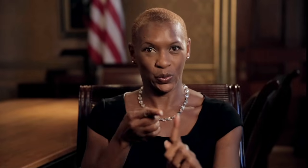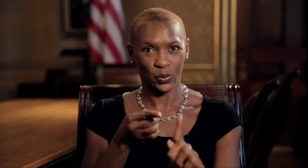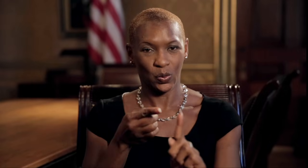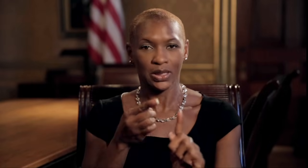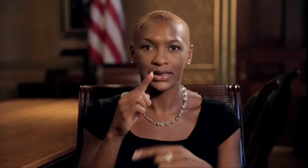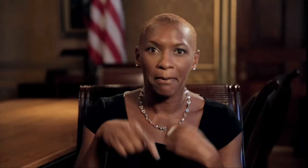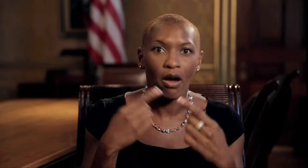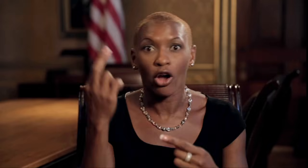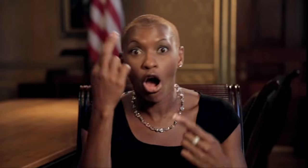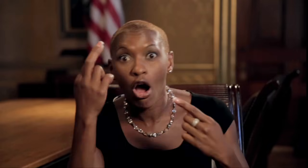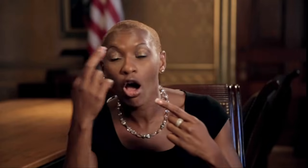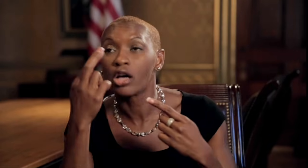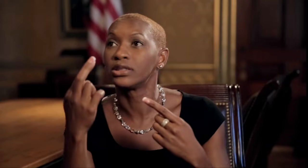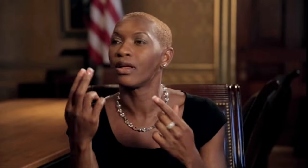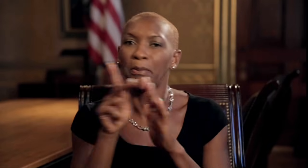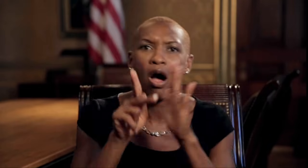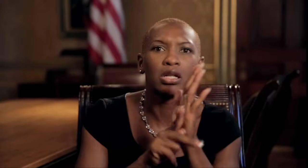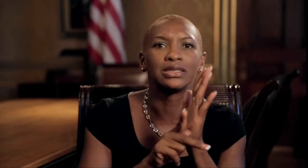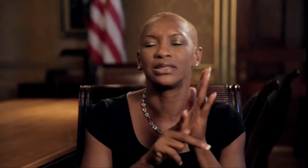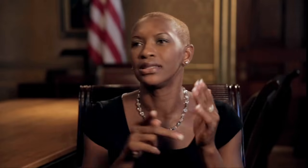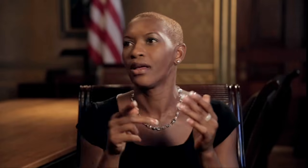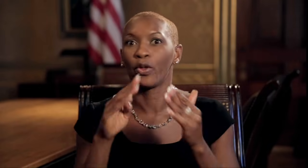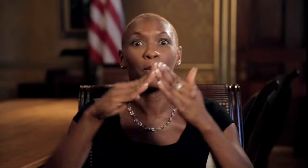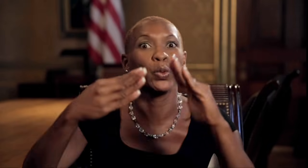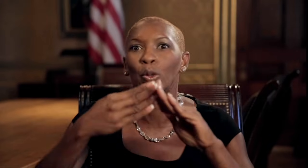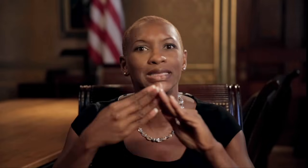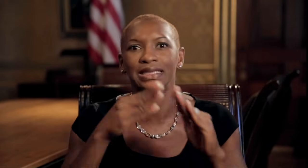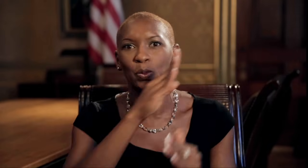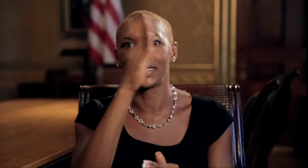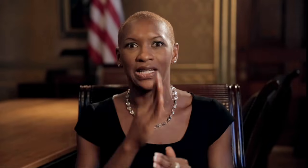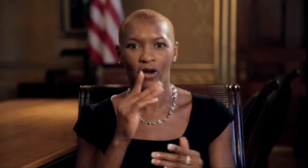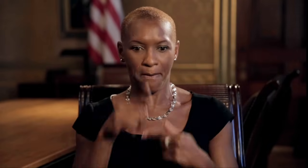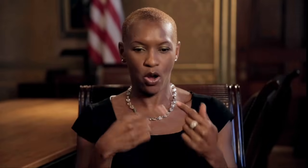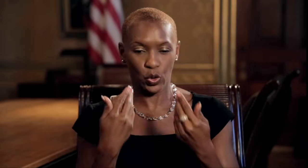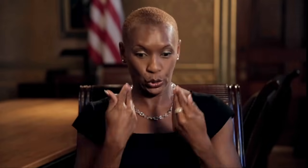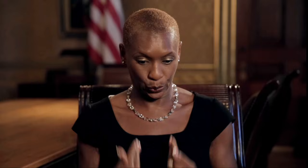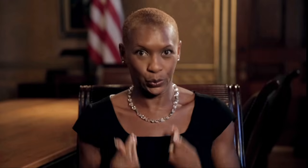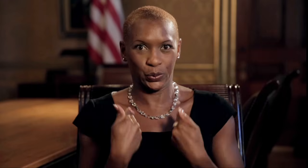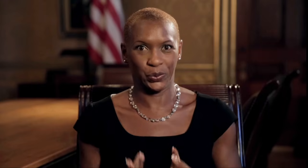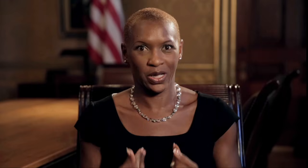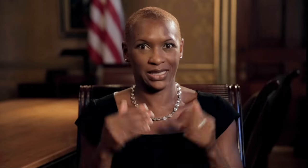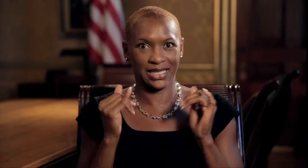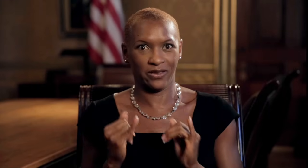It's about the causes, the policy, the community. It's never about you